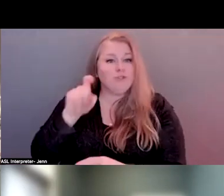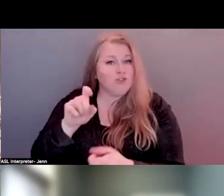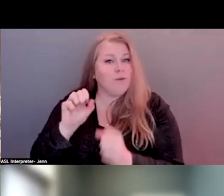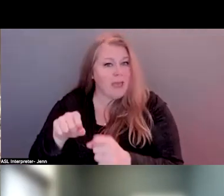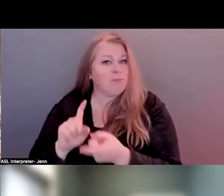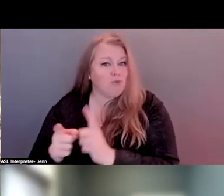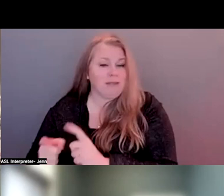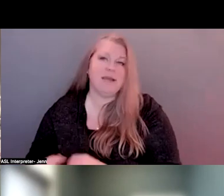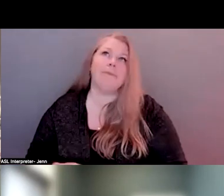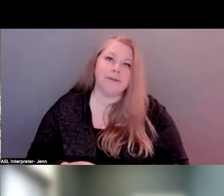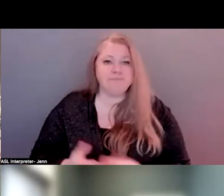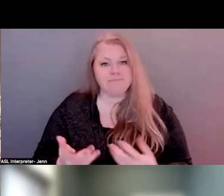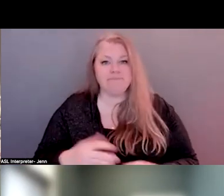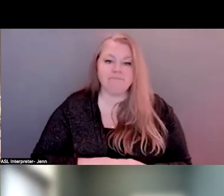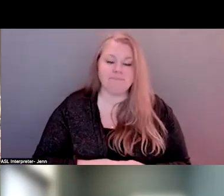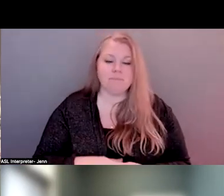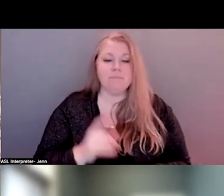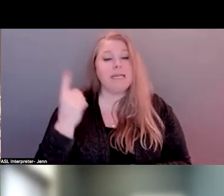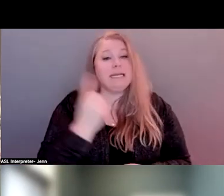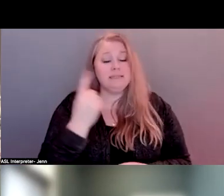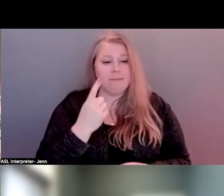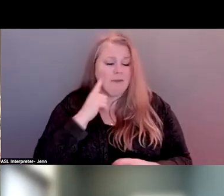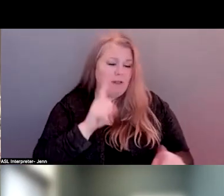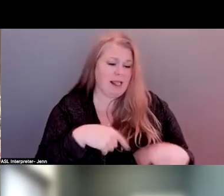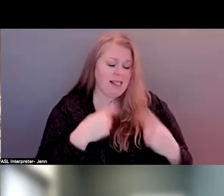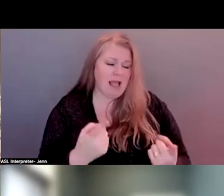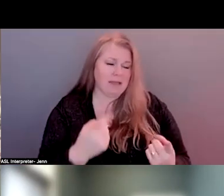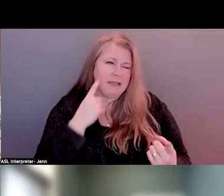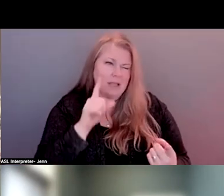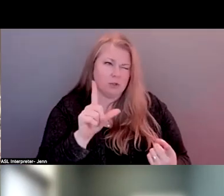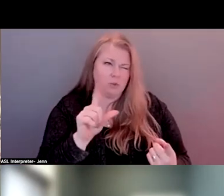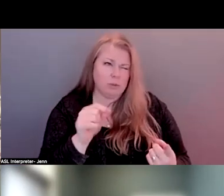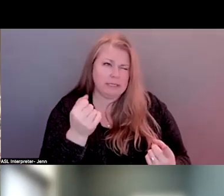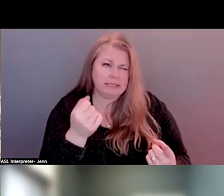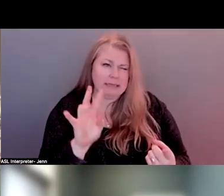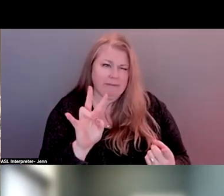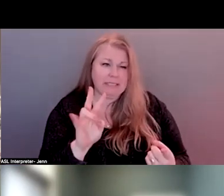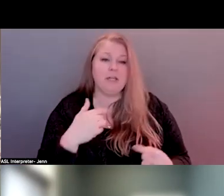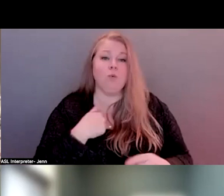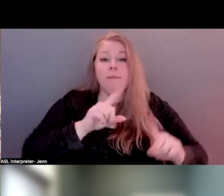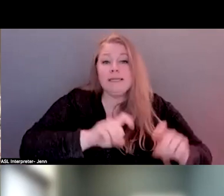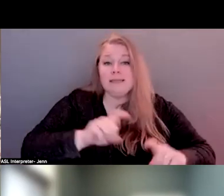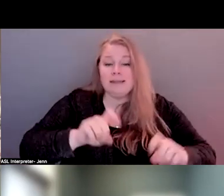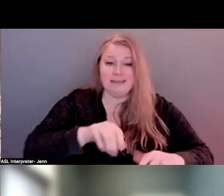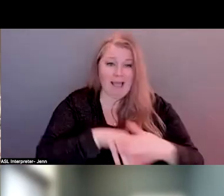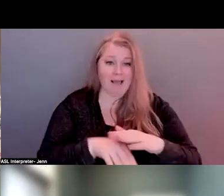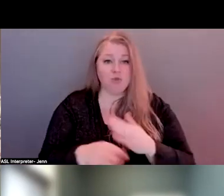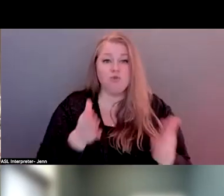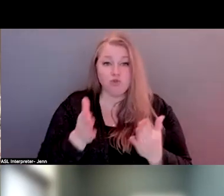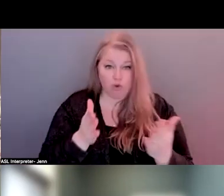Something for the last -- since 2017, we have been testing access services, that is captioning,